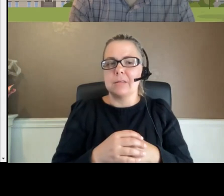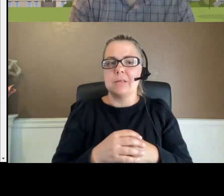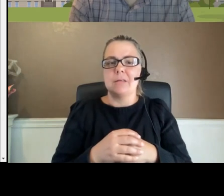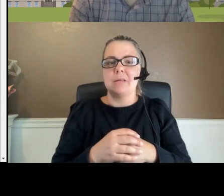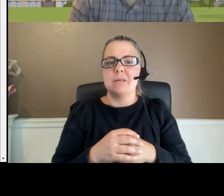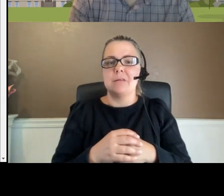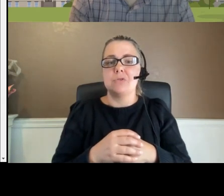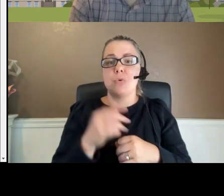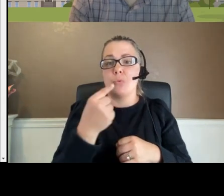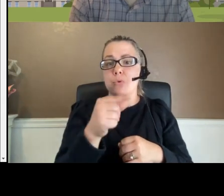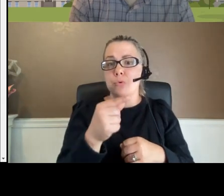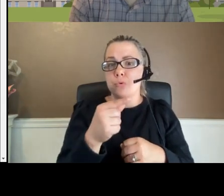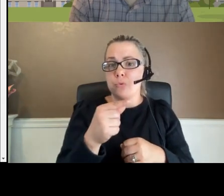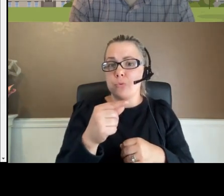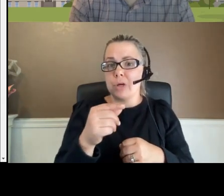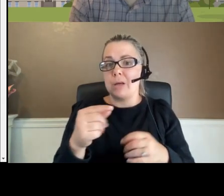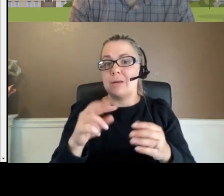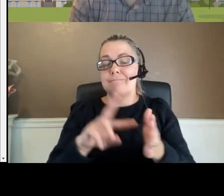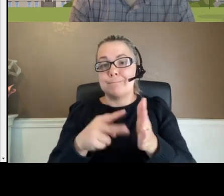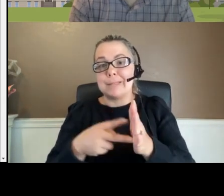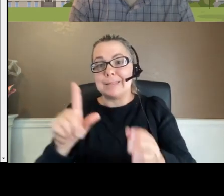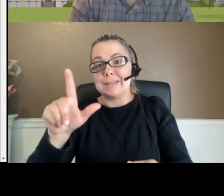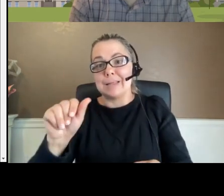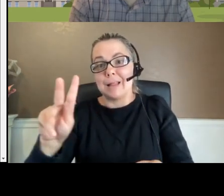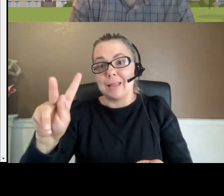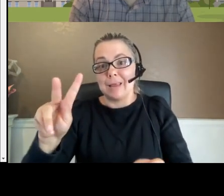me that this is a link, it's so, because it's a link, it must have alternative text